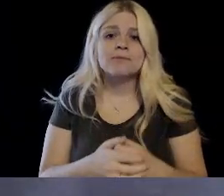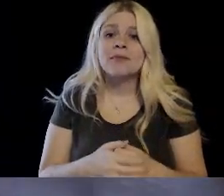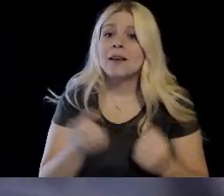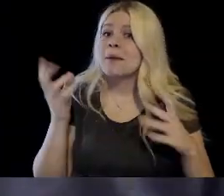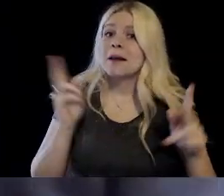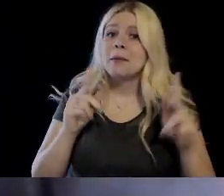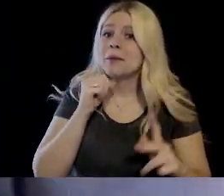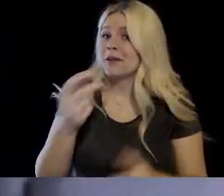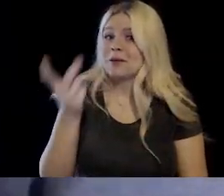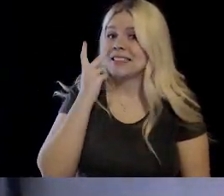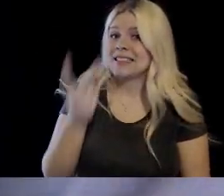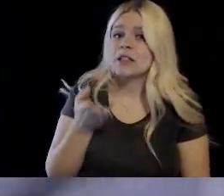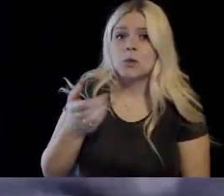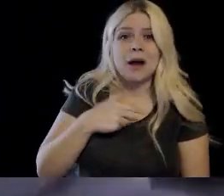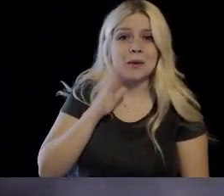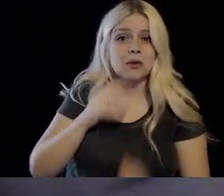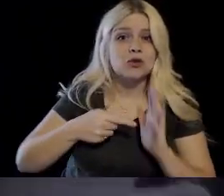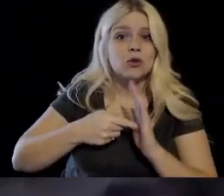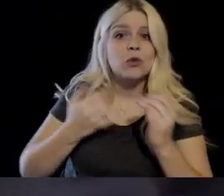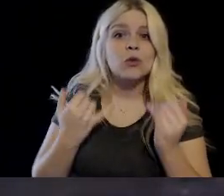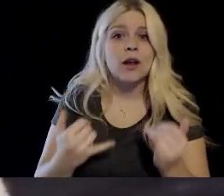behind the scenes all at our bear building.